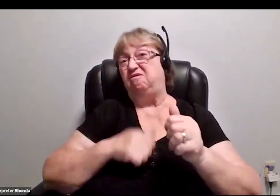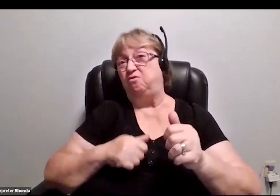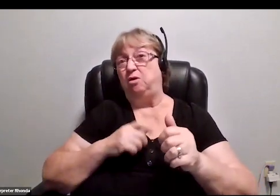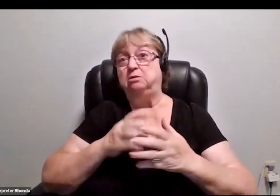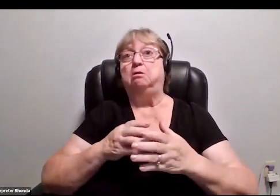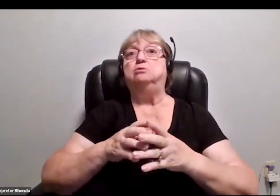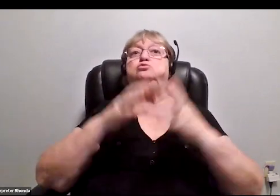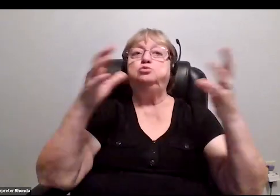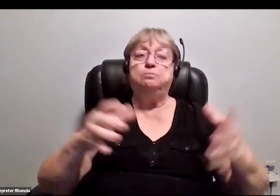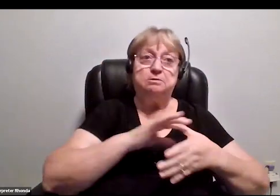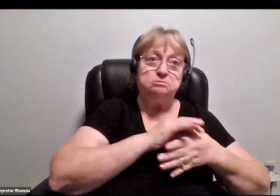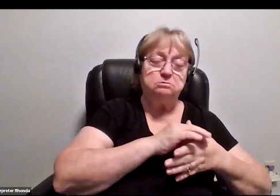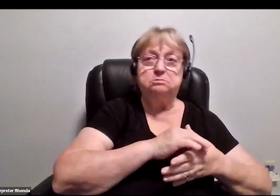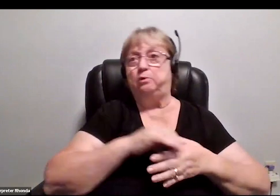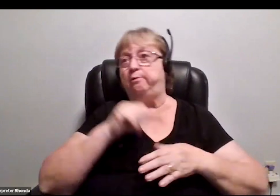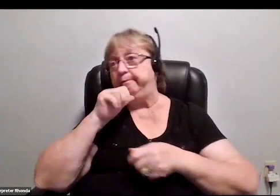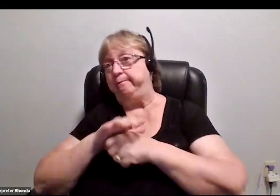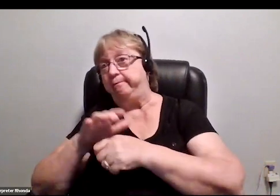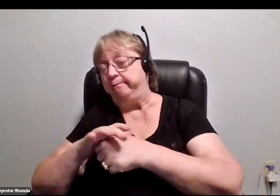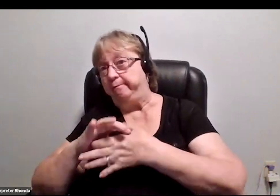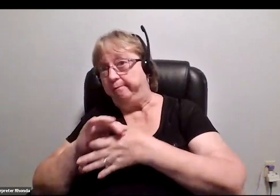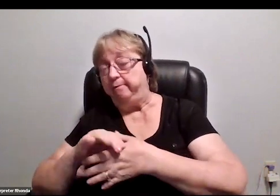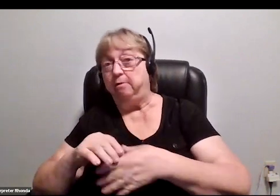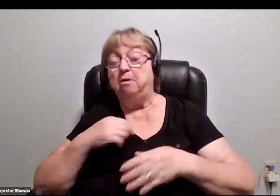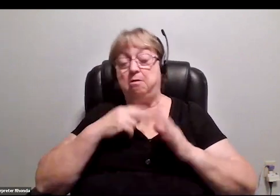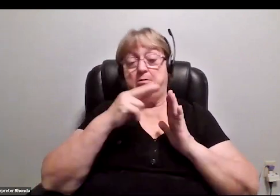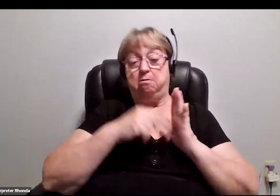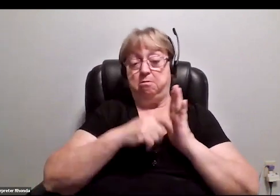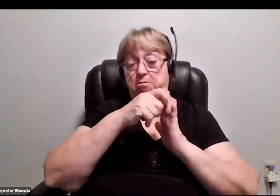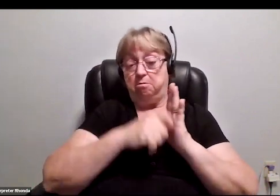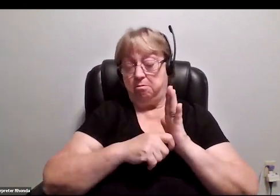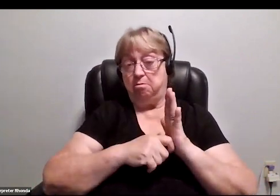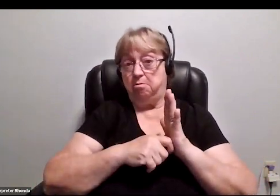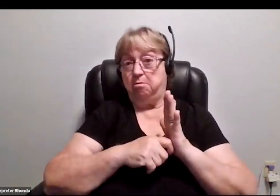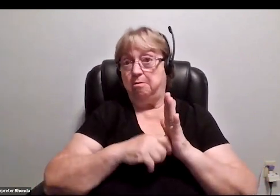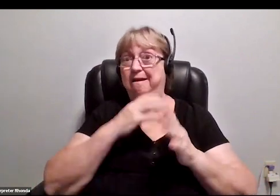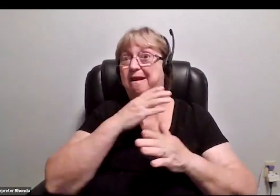Read titles, read articles about, and follow influencers